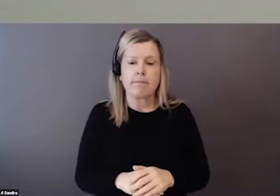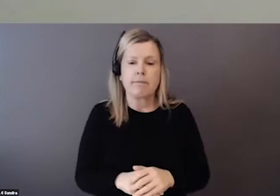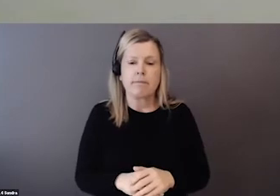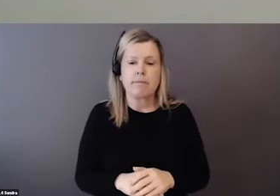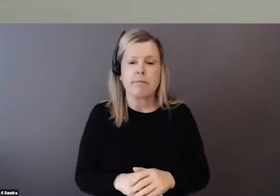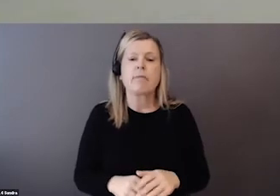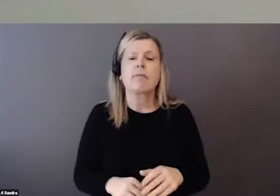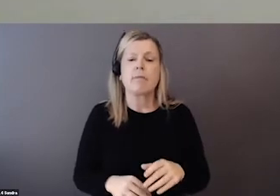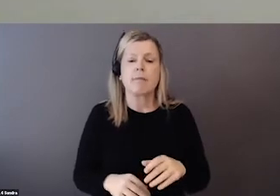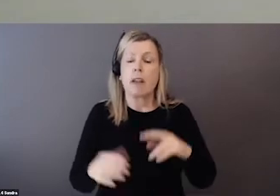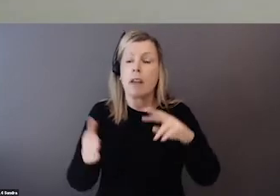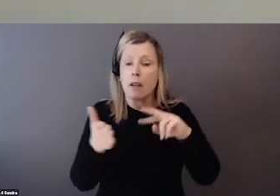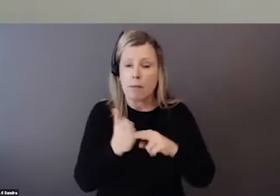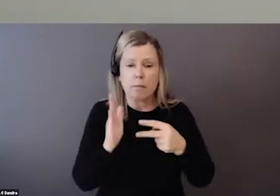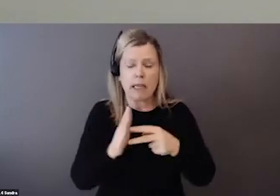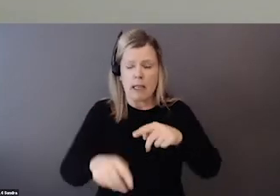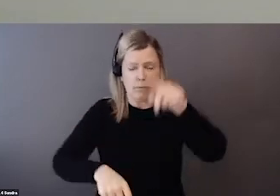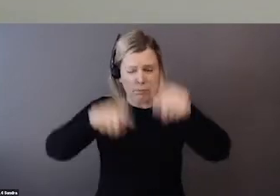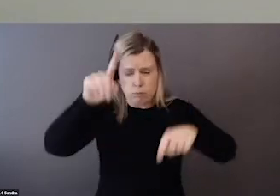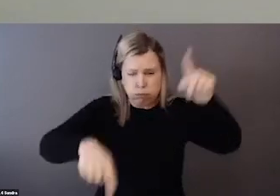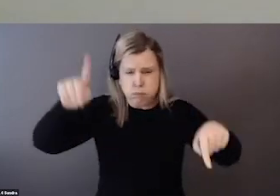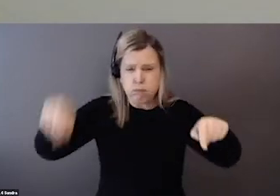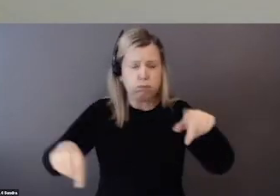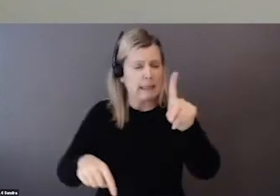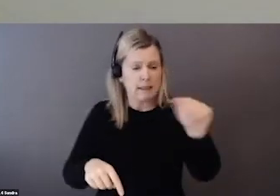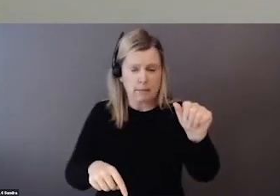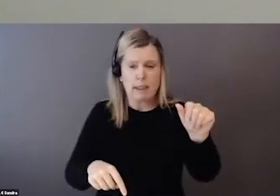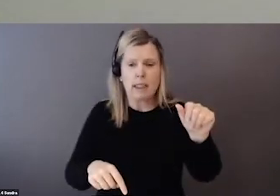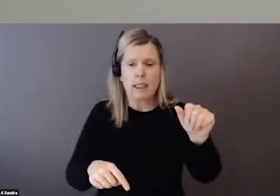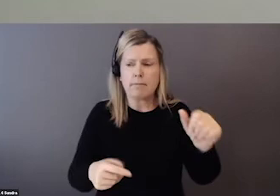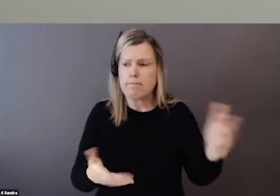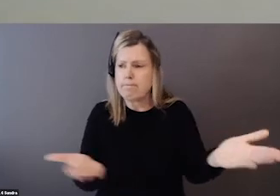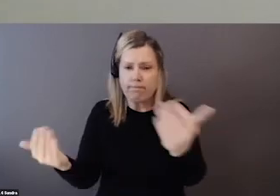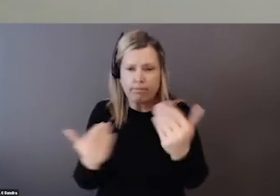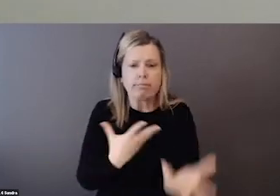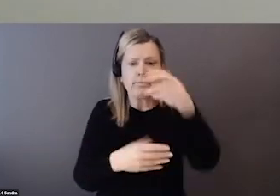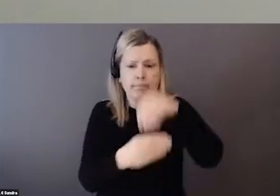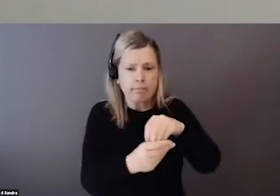of individuals with lived experience of disability, and organizations of people with disabilities